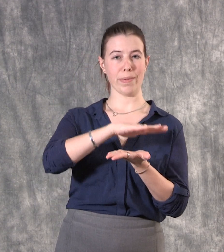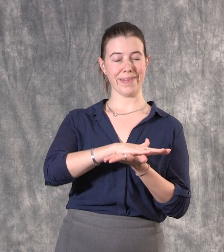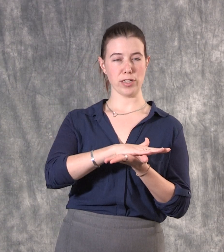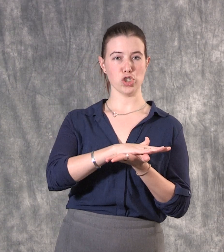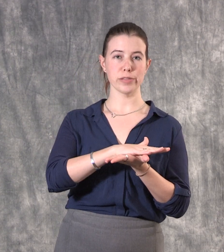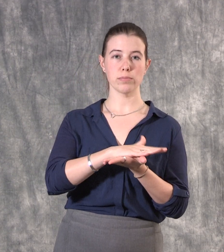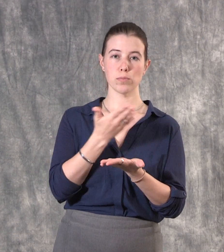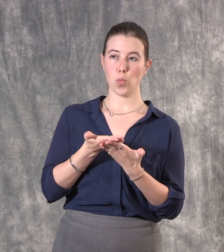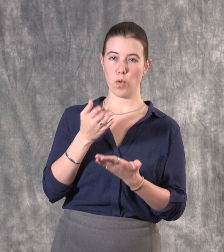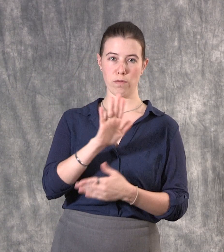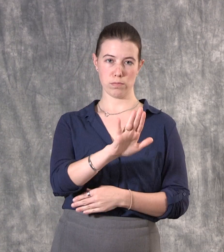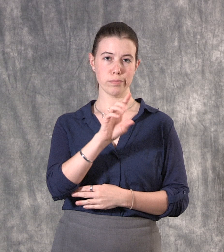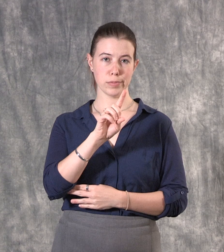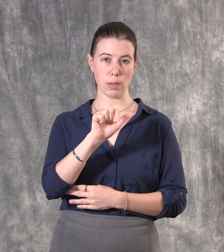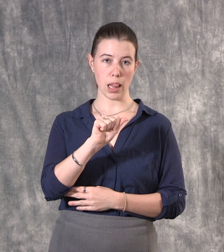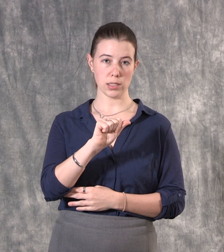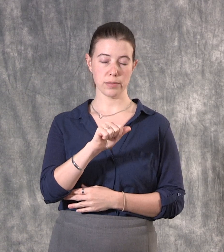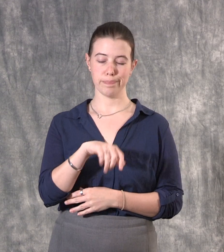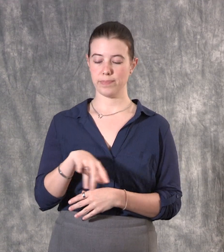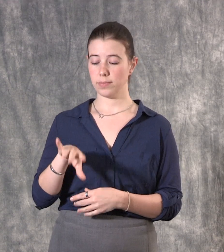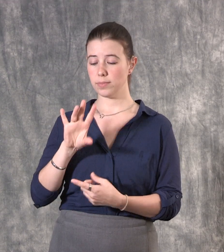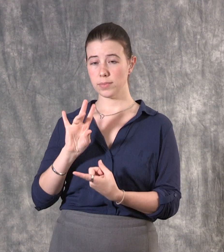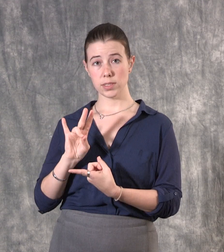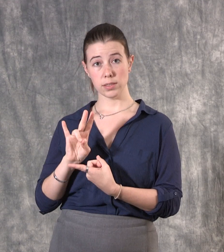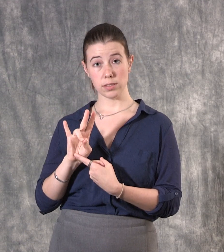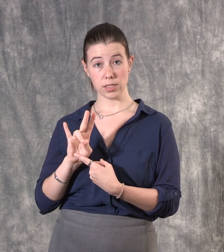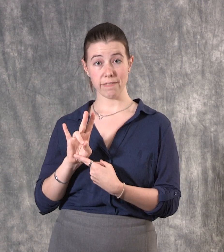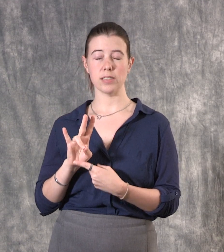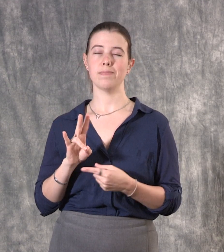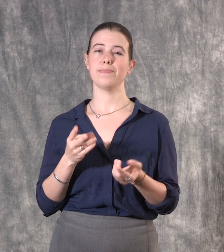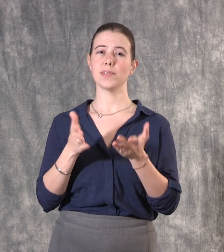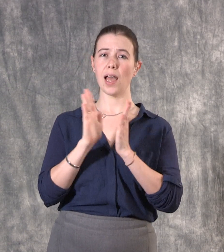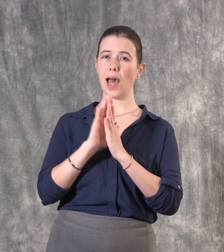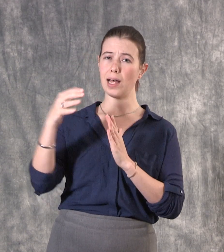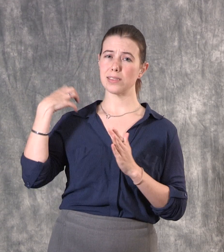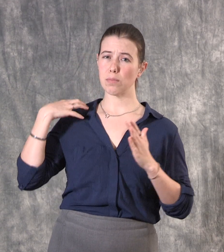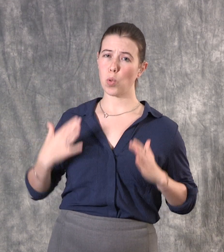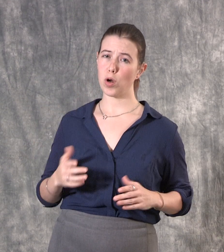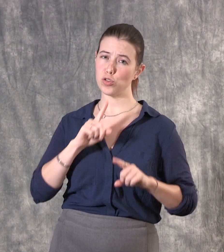documentation you have attached to your letter. Number seven, request your